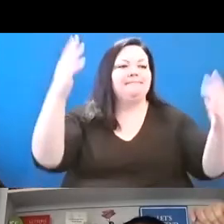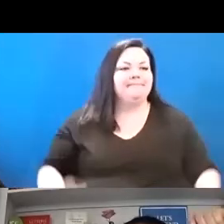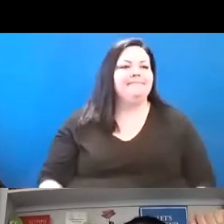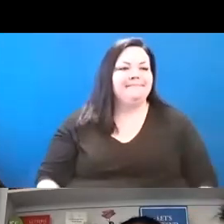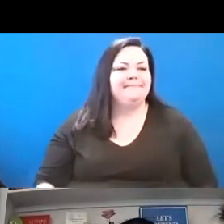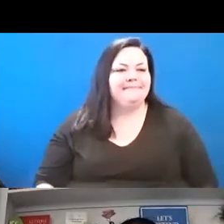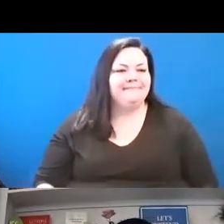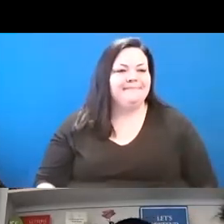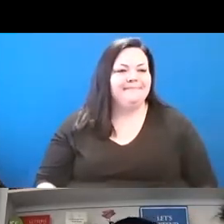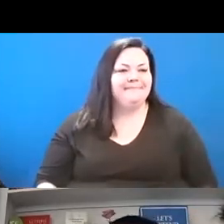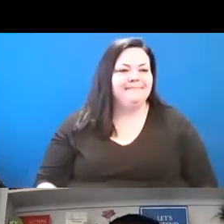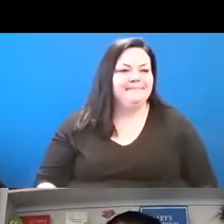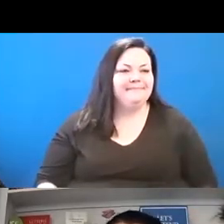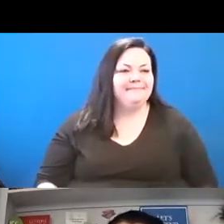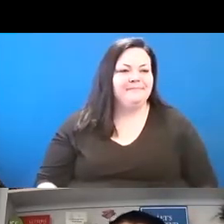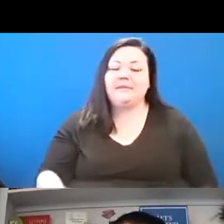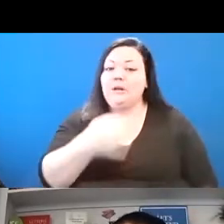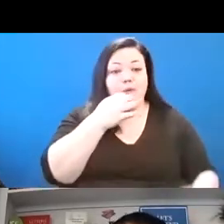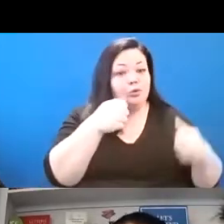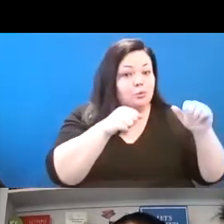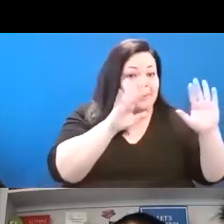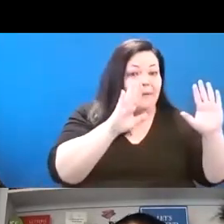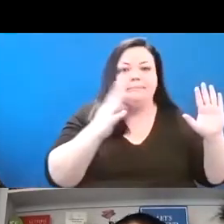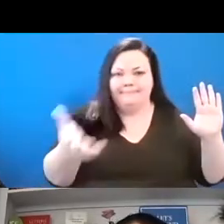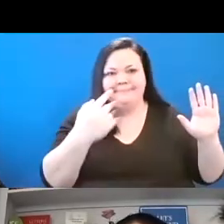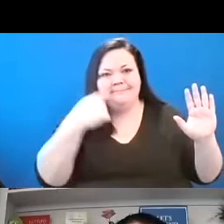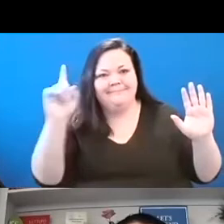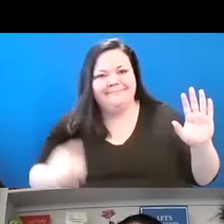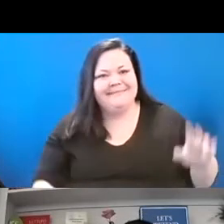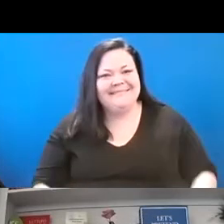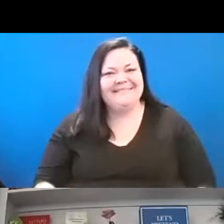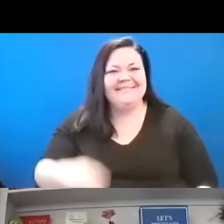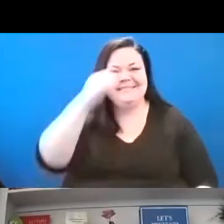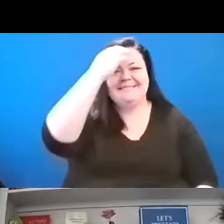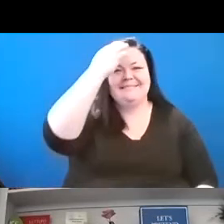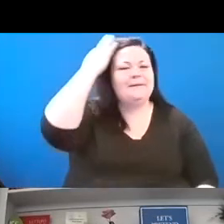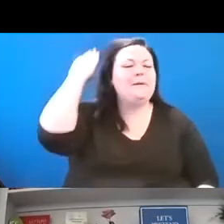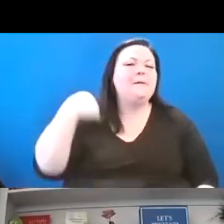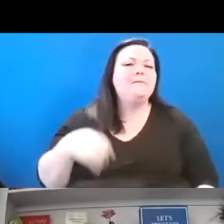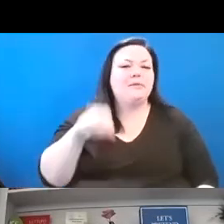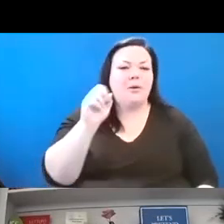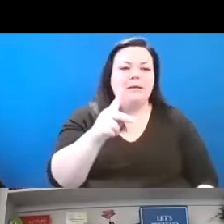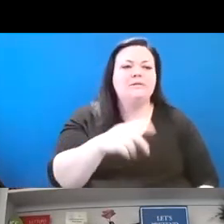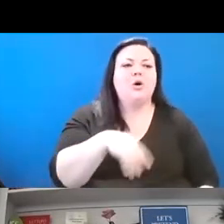okay see as soon as you give up is when it doesn't okay i'm concerned with worldly goods